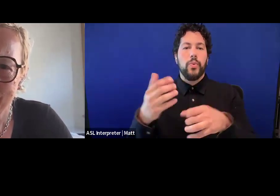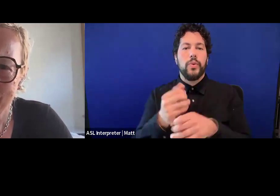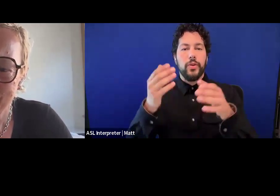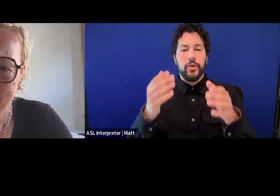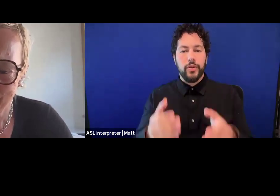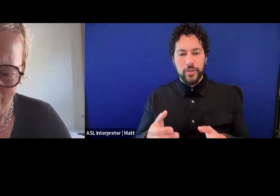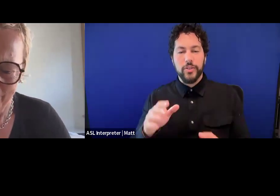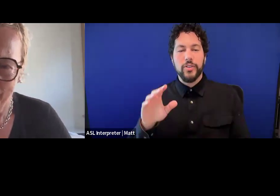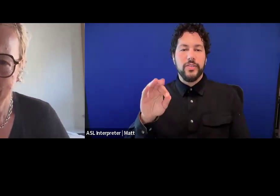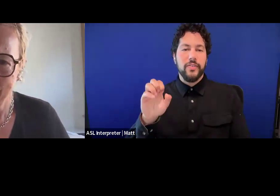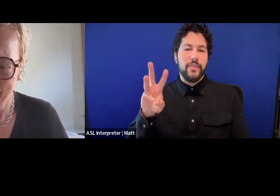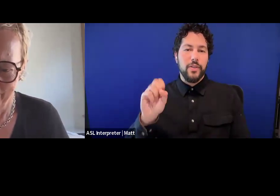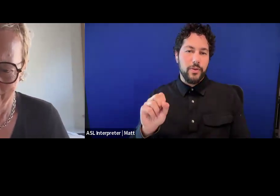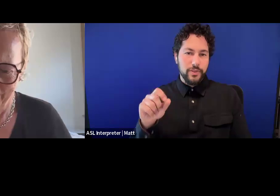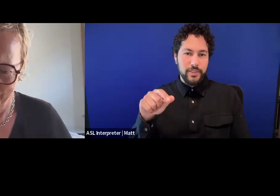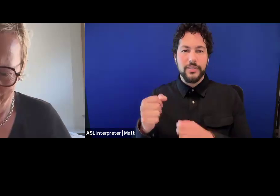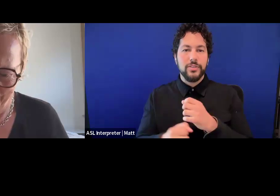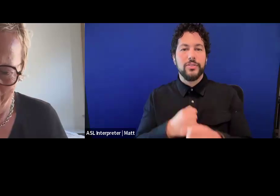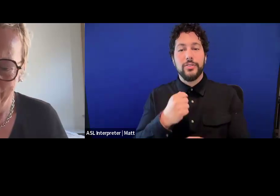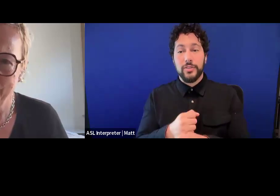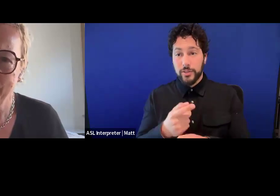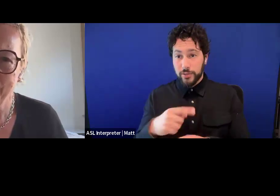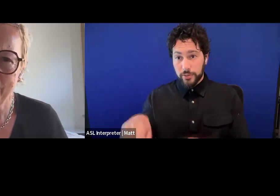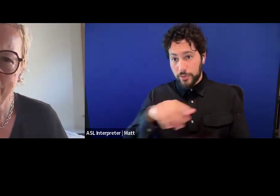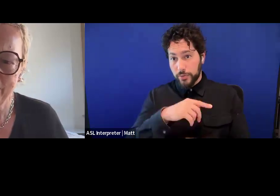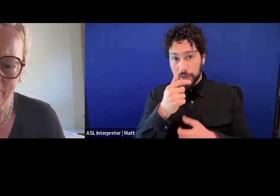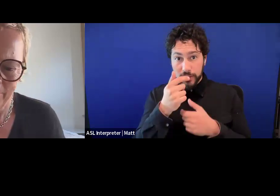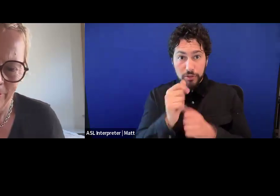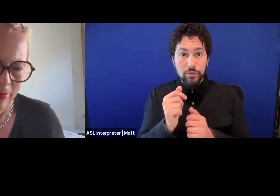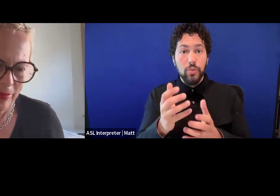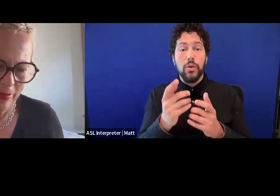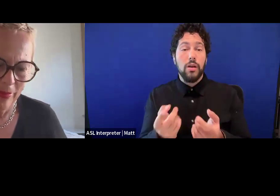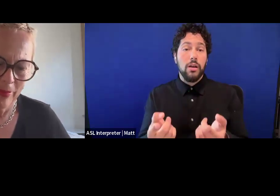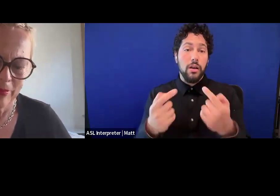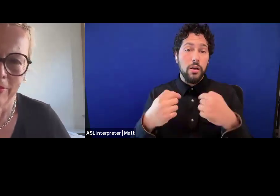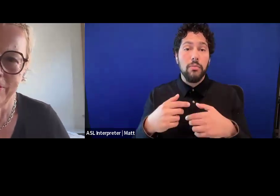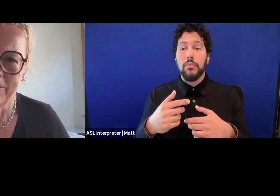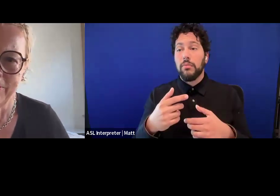Um, for those who are interested in attending upcoming CLAGS events,